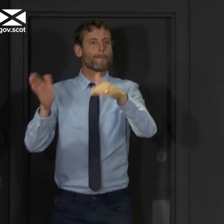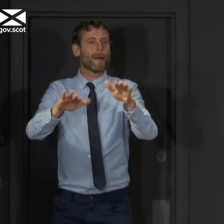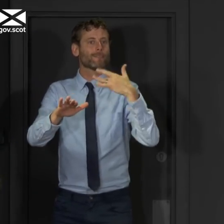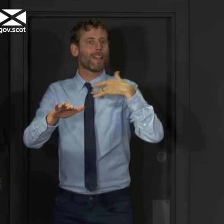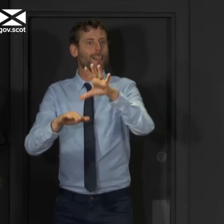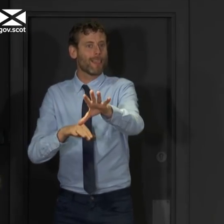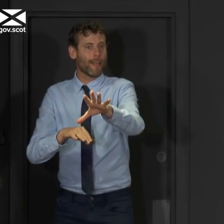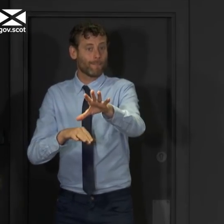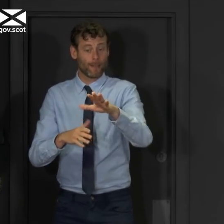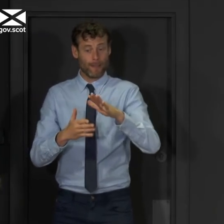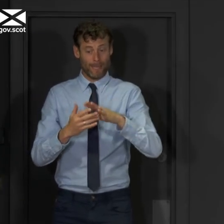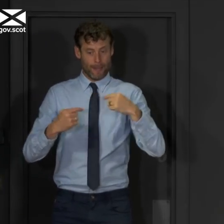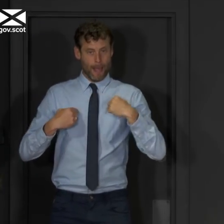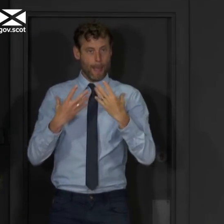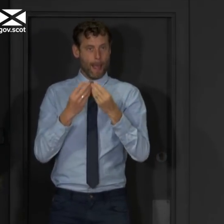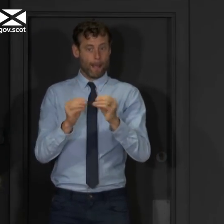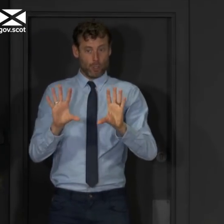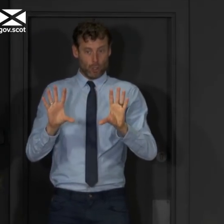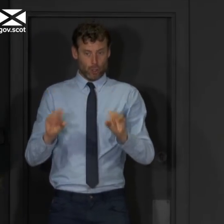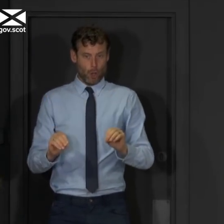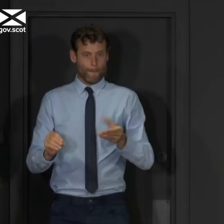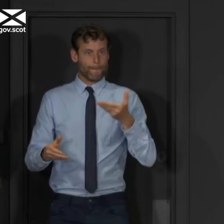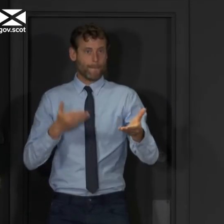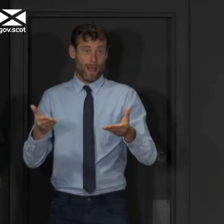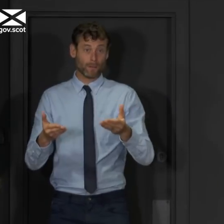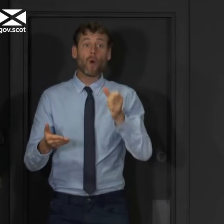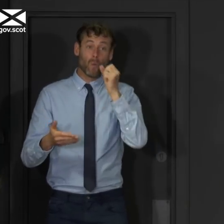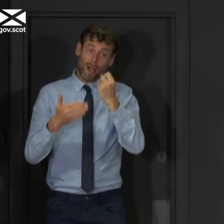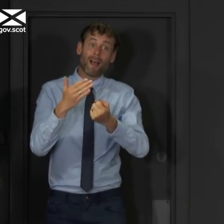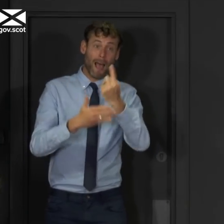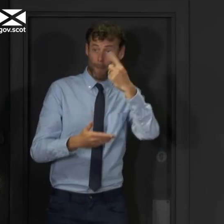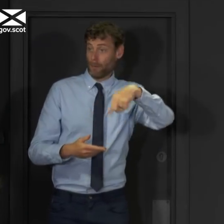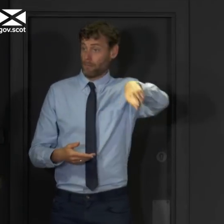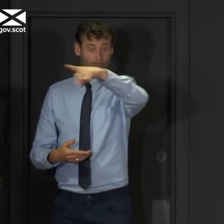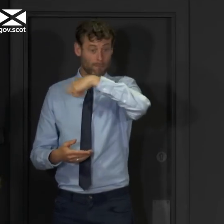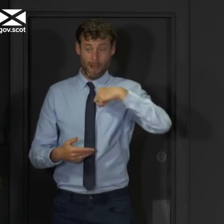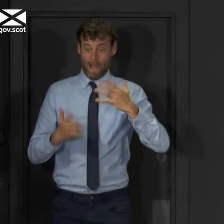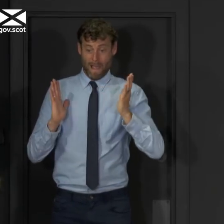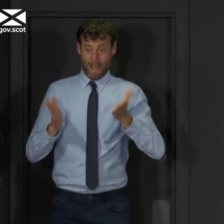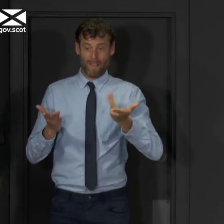At any one time, some of us will have to self-isolate for a period, so that together, all of us